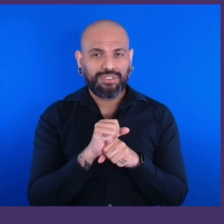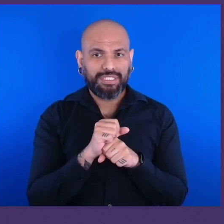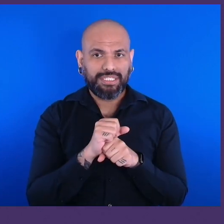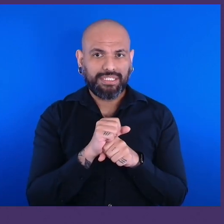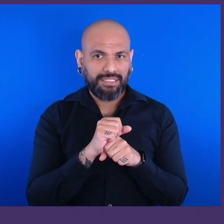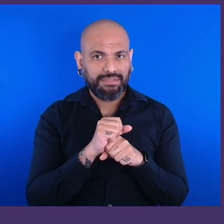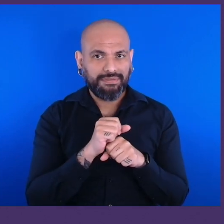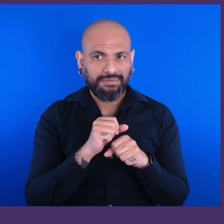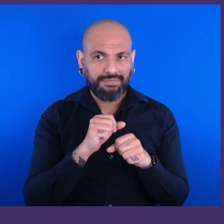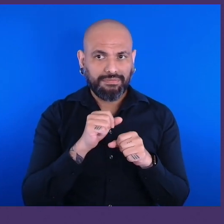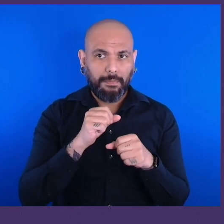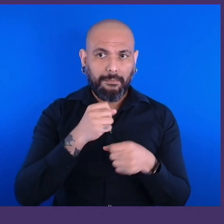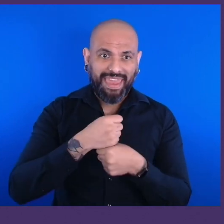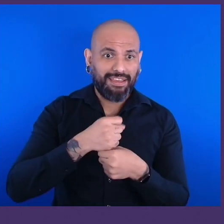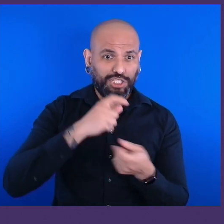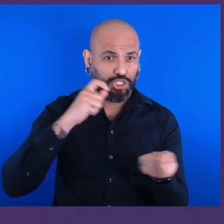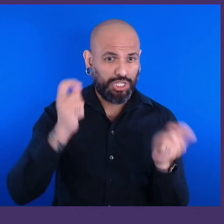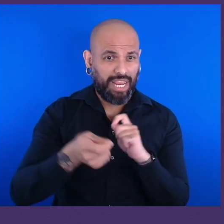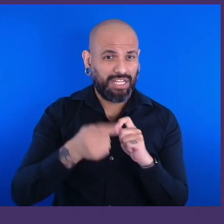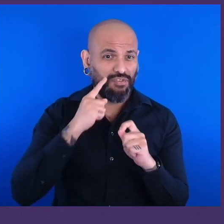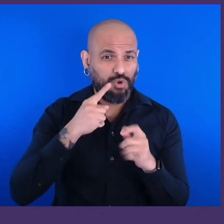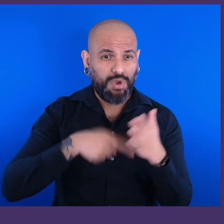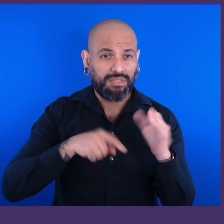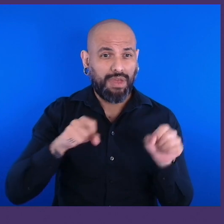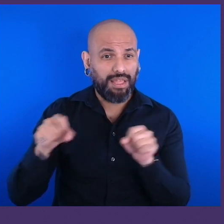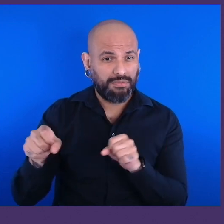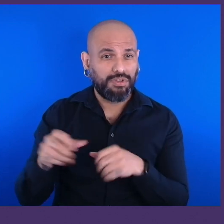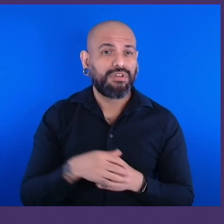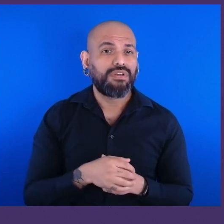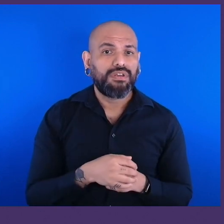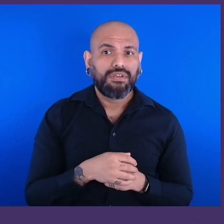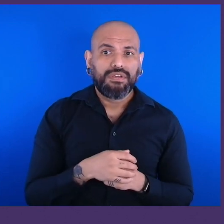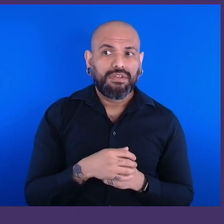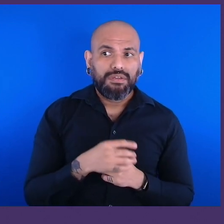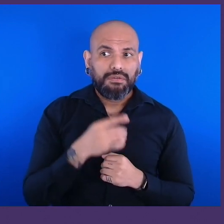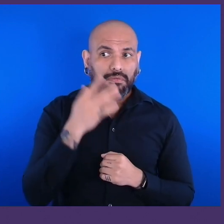the expansion of what's possible because it allows companies